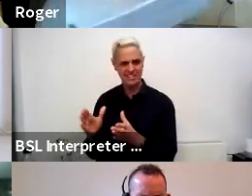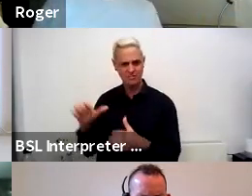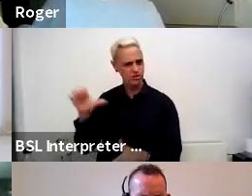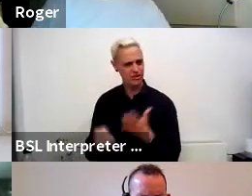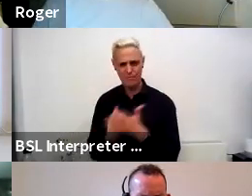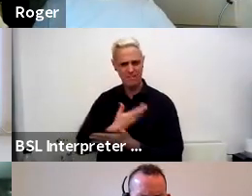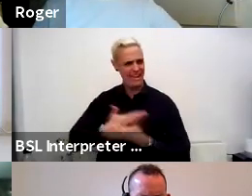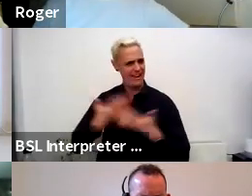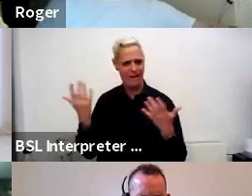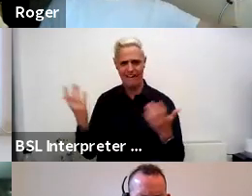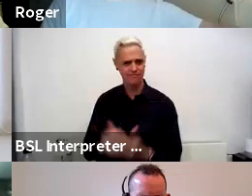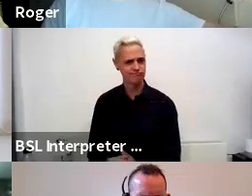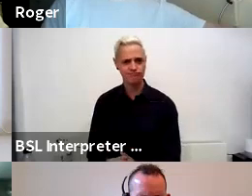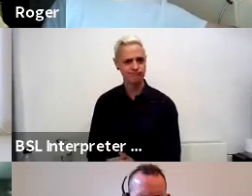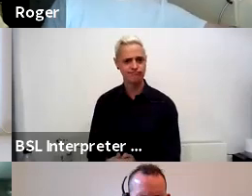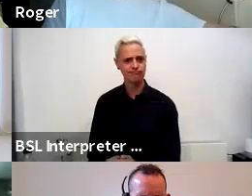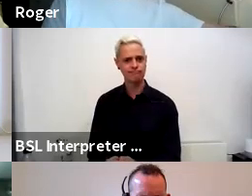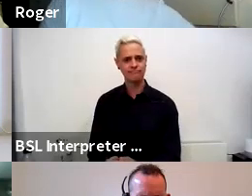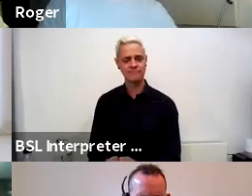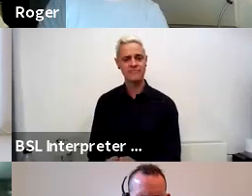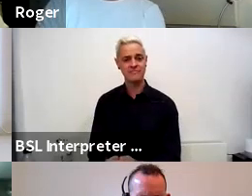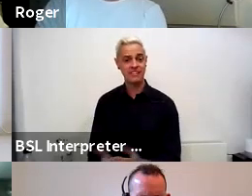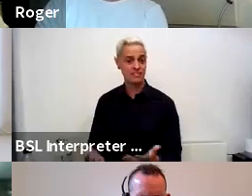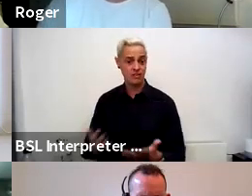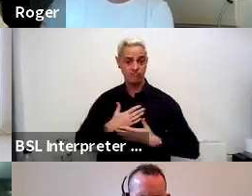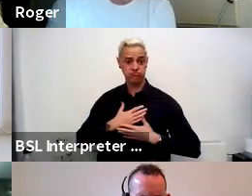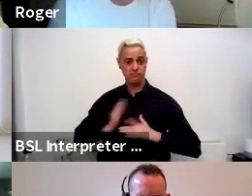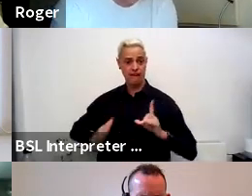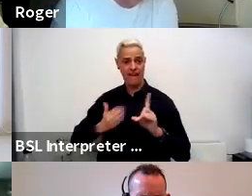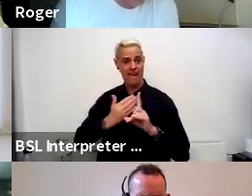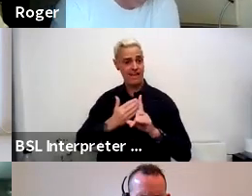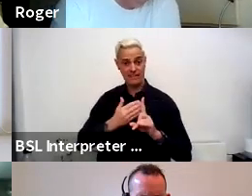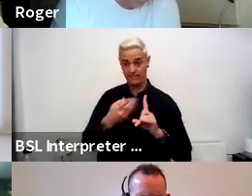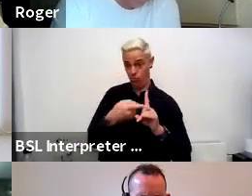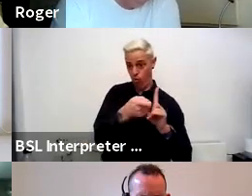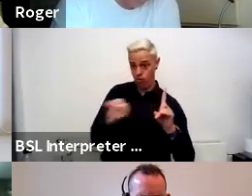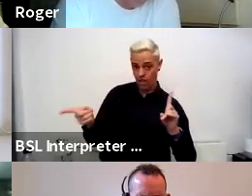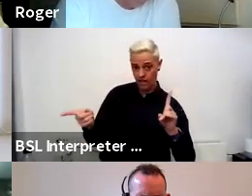But it shouldn't be occurring at all in any, any sector. And to me, my aim is just to eradicate that.